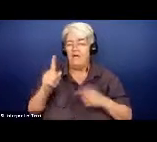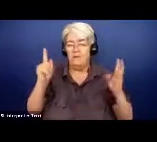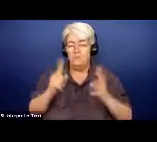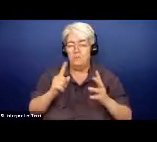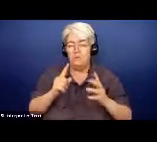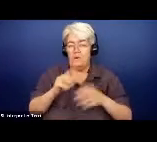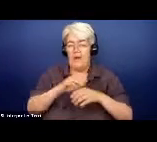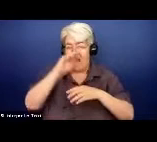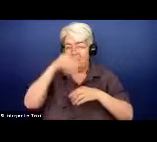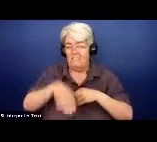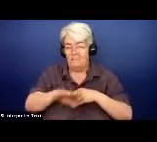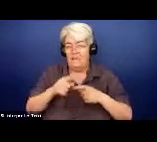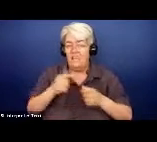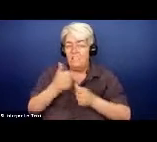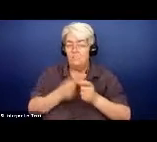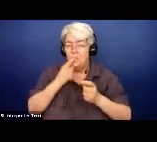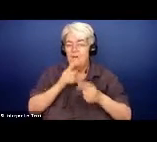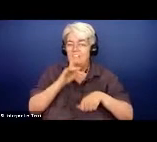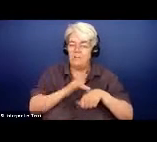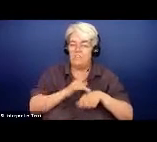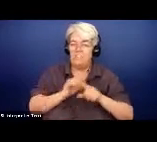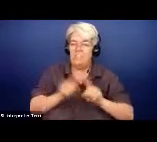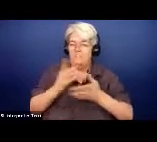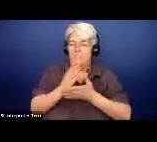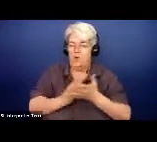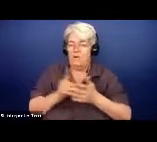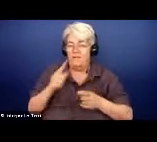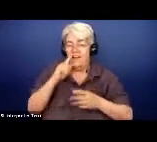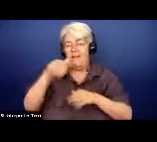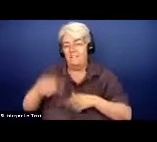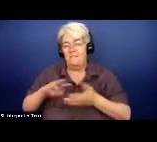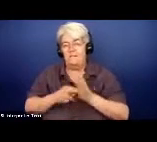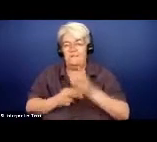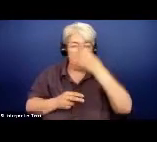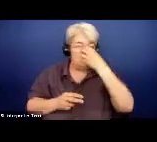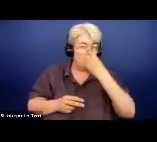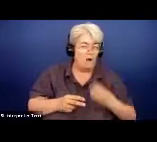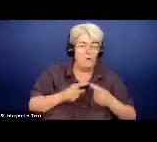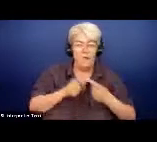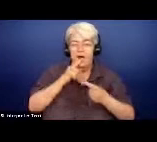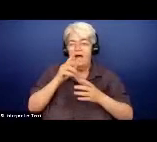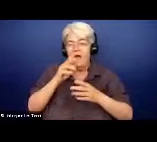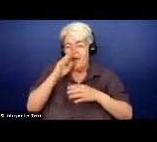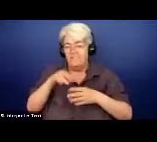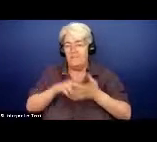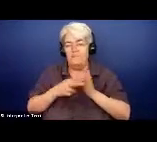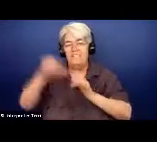part of the body and describing it. You can imagine that somebody at the tail might describe it very differently than somebody